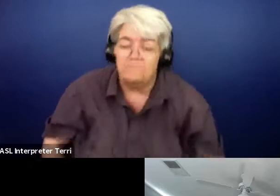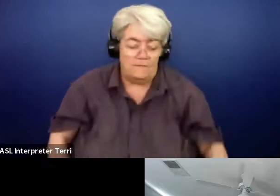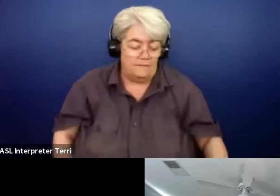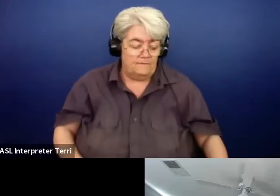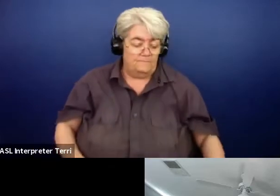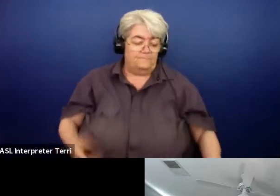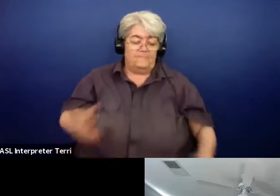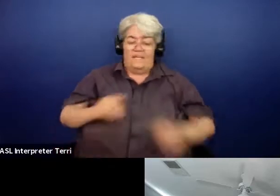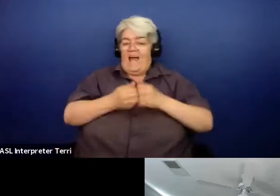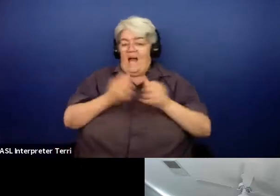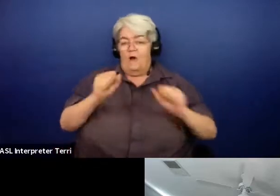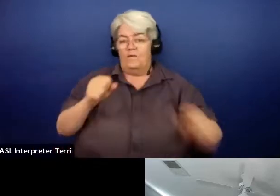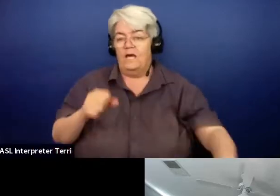could learn about, you know, gaining